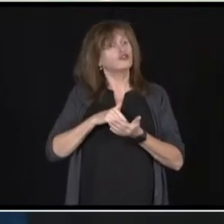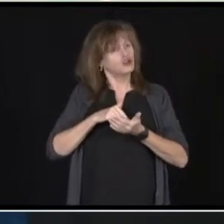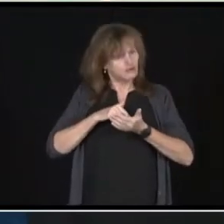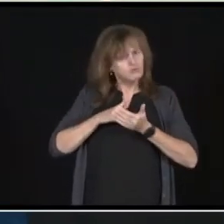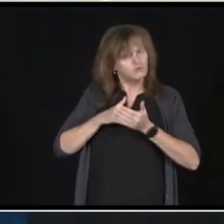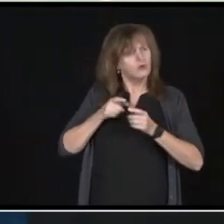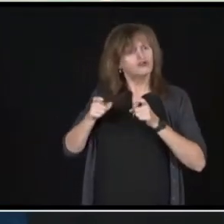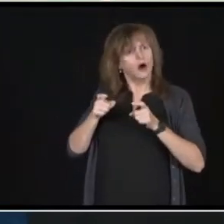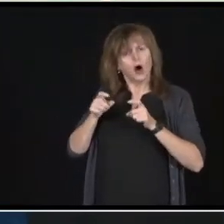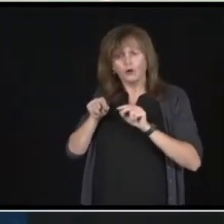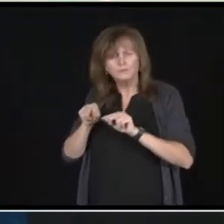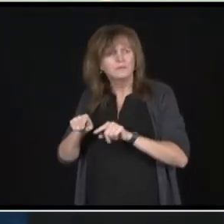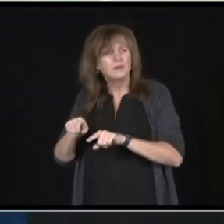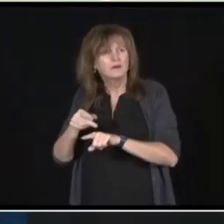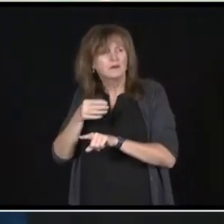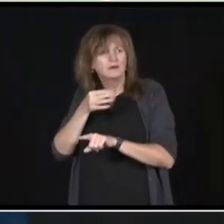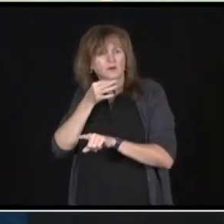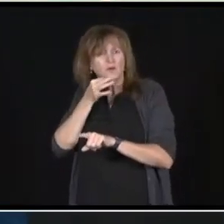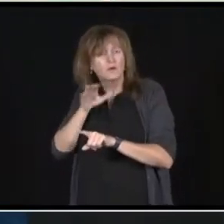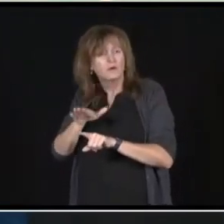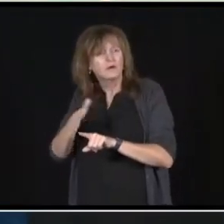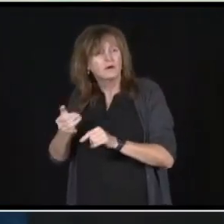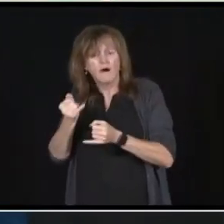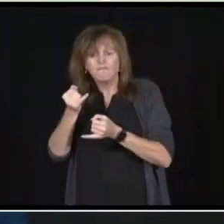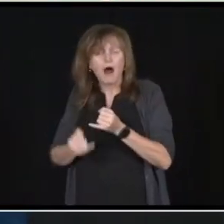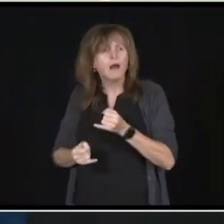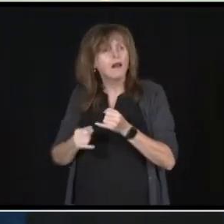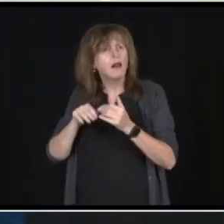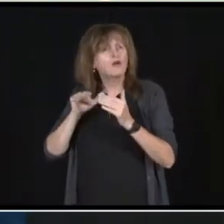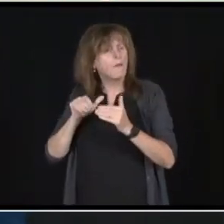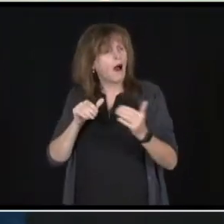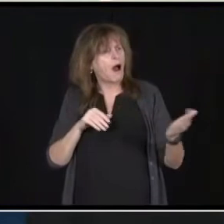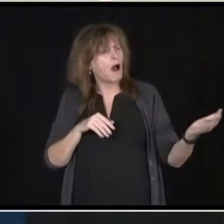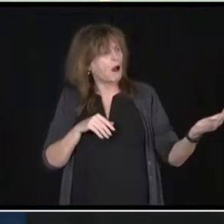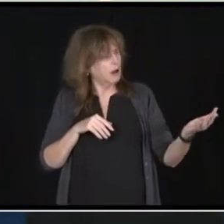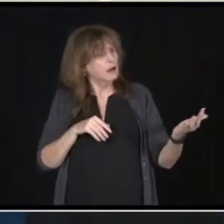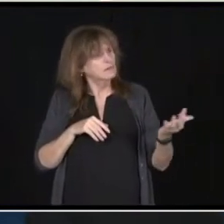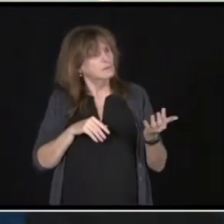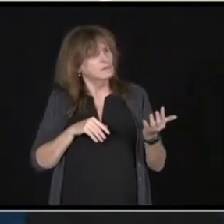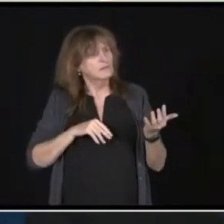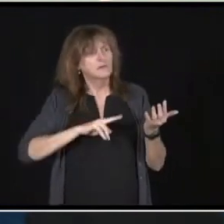The doctor in charge of a dying patient said yes to having family members give their final